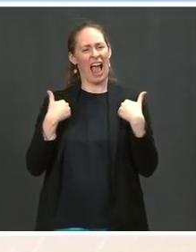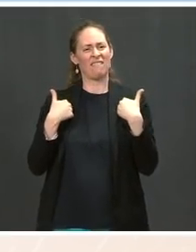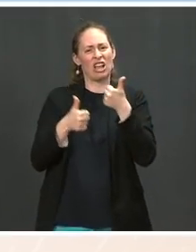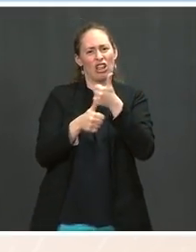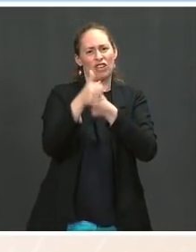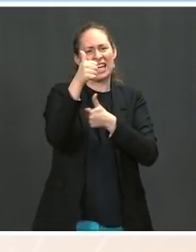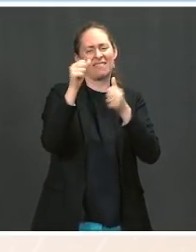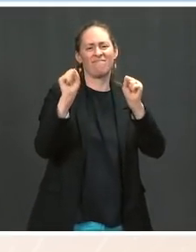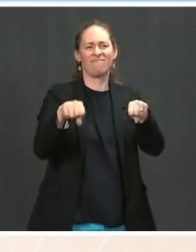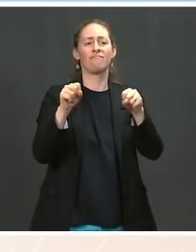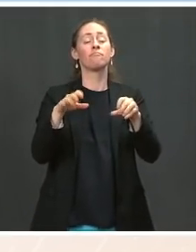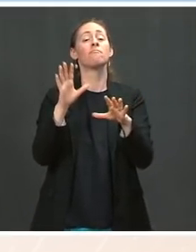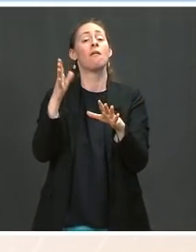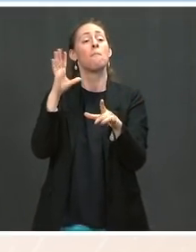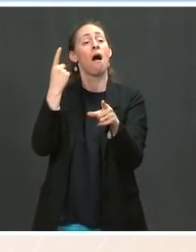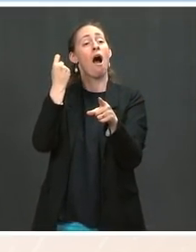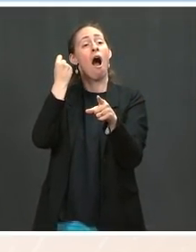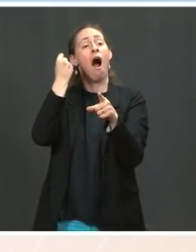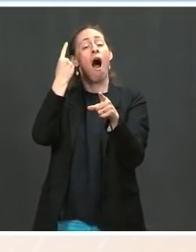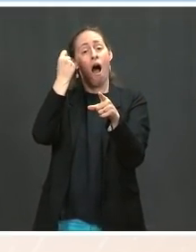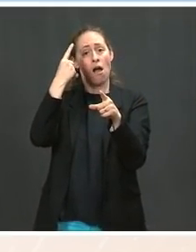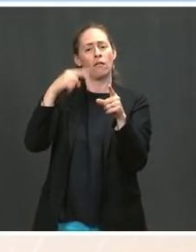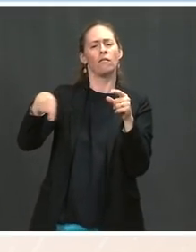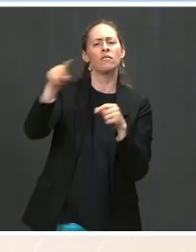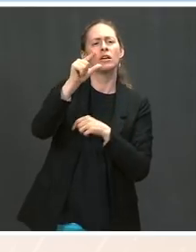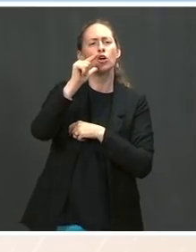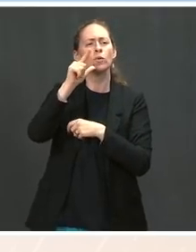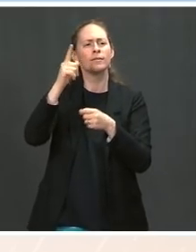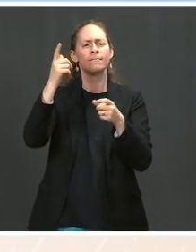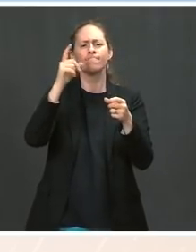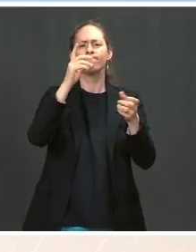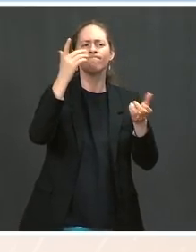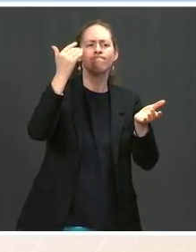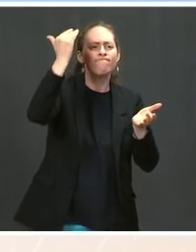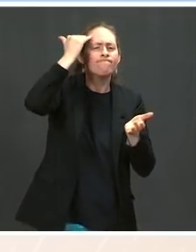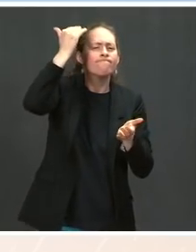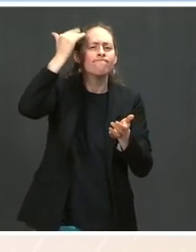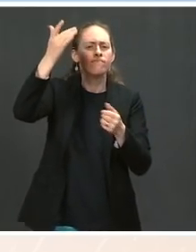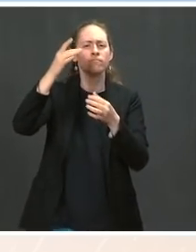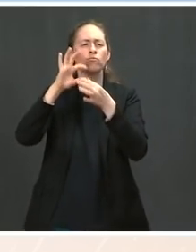also is that the threat has become more dispersed, it's metastasized around the world: